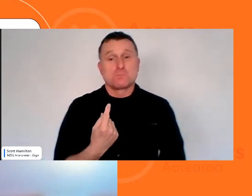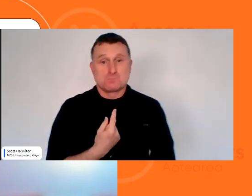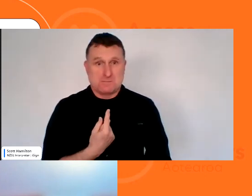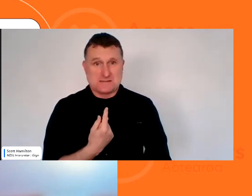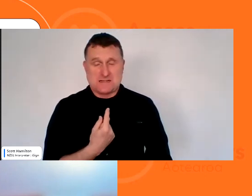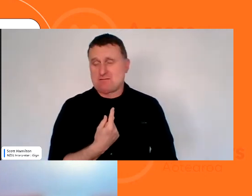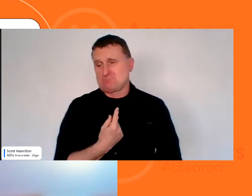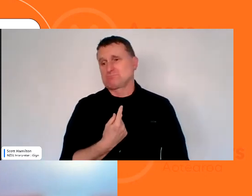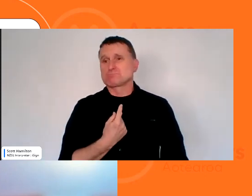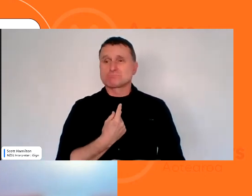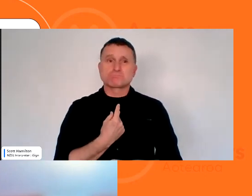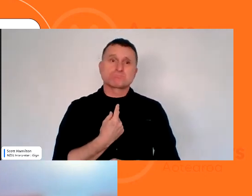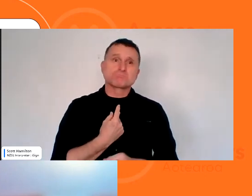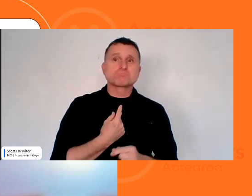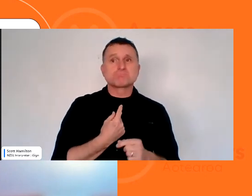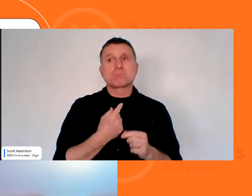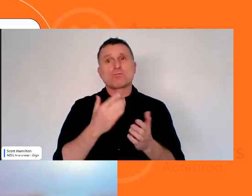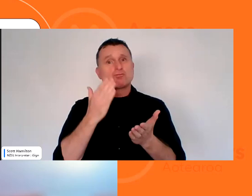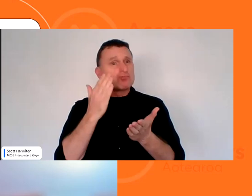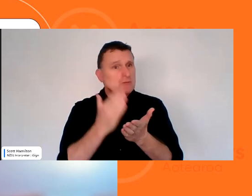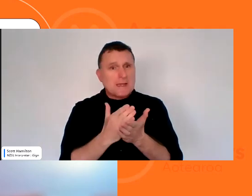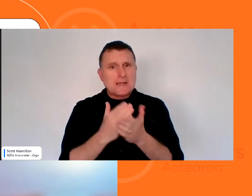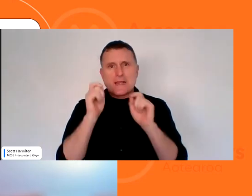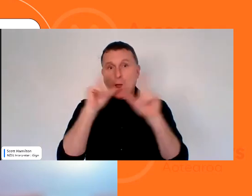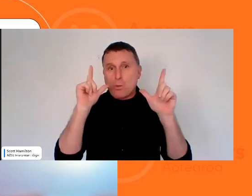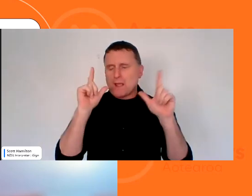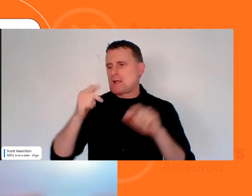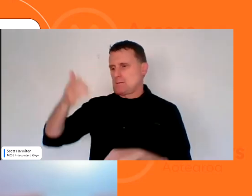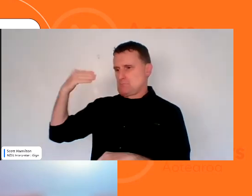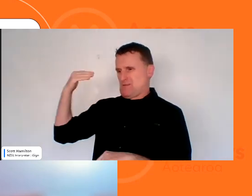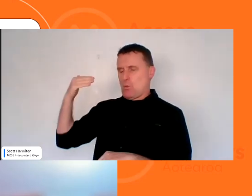over and over again when I was minister, is that every single